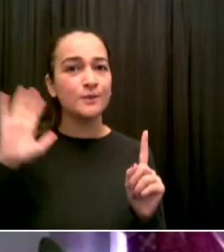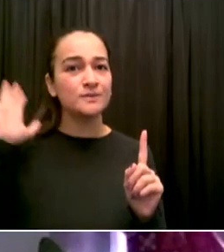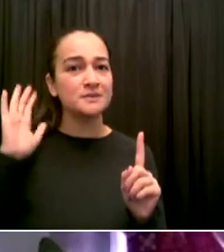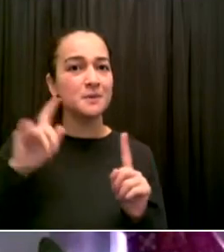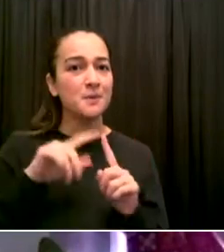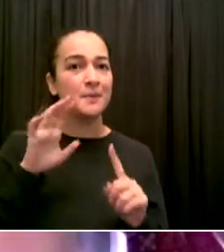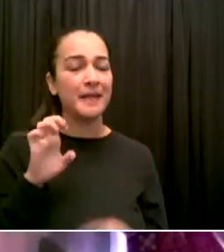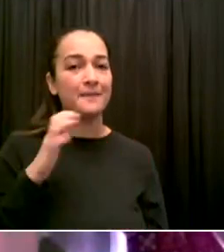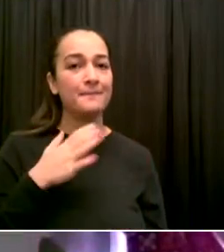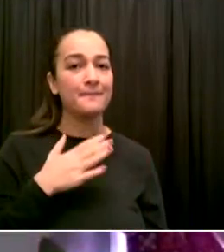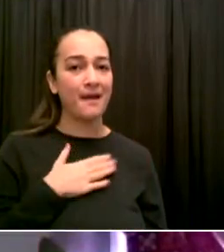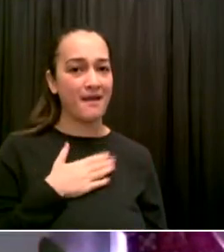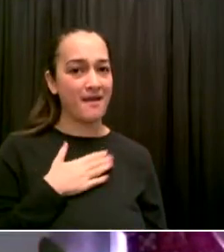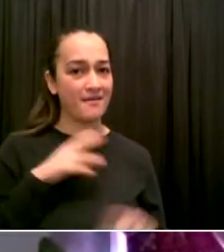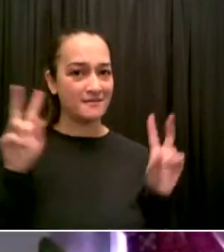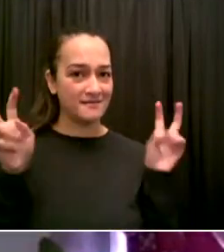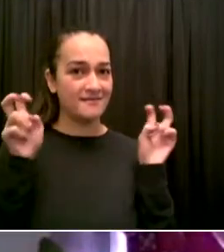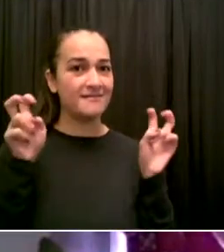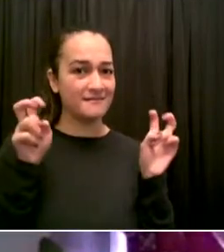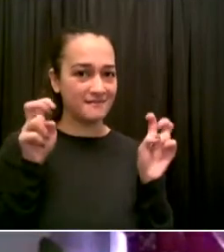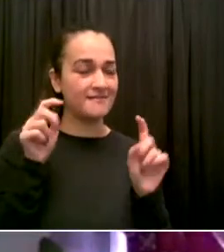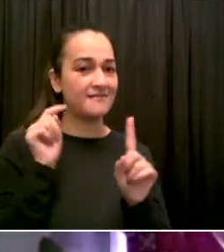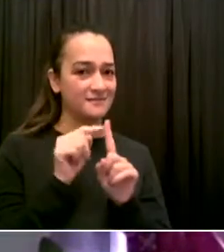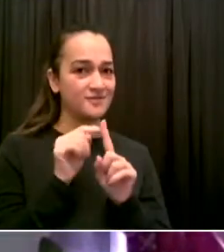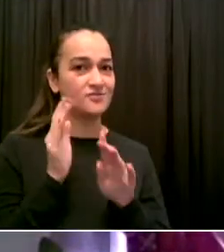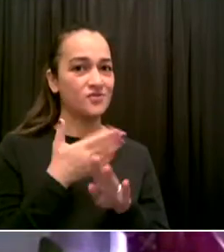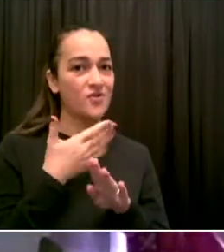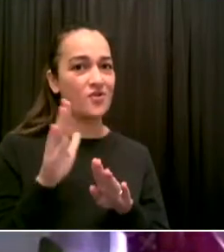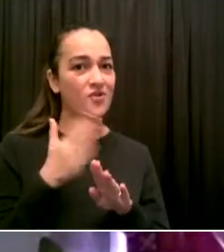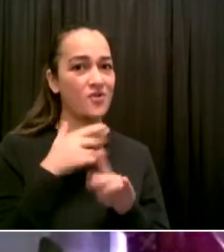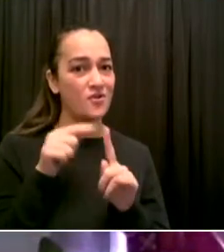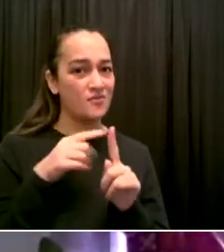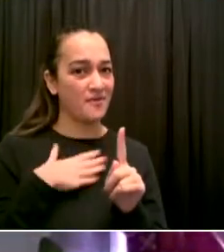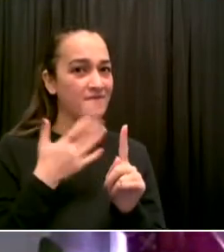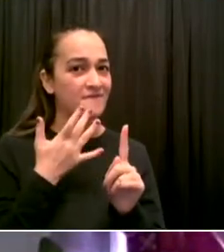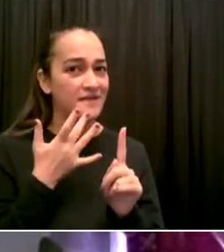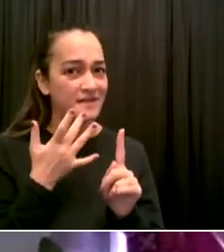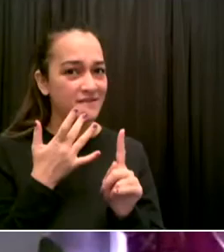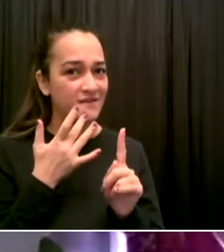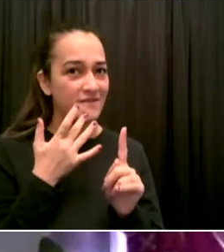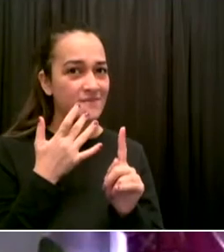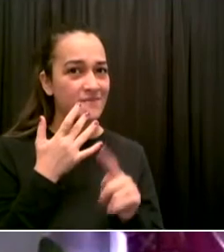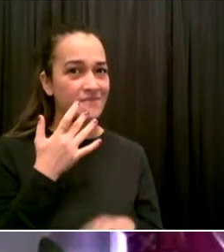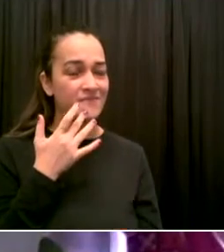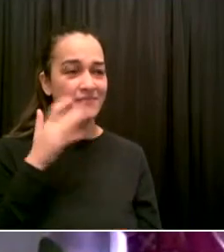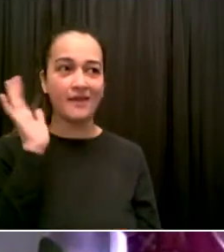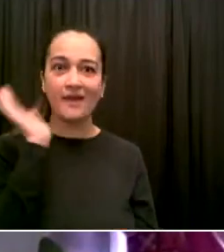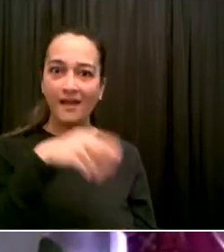USED TO BE MINE, WHICH IS A FAVORITE OF A LOT OF OUR AUDIENCE MEMBERS.